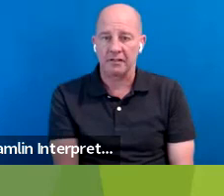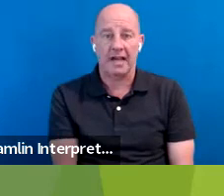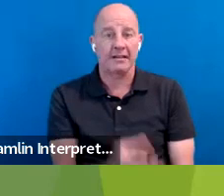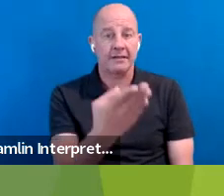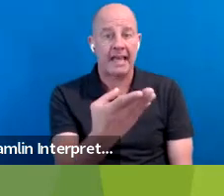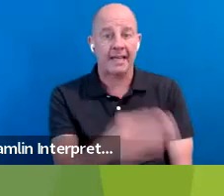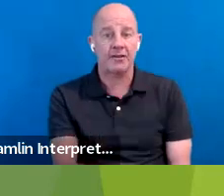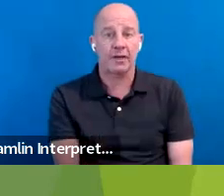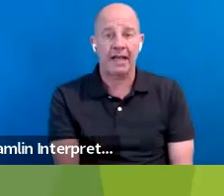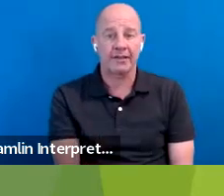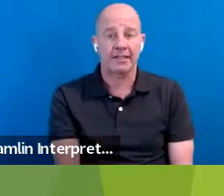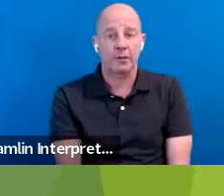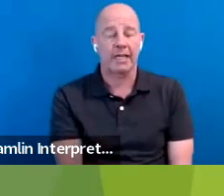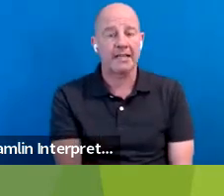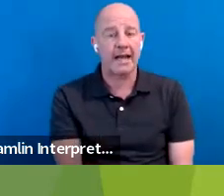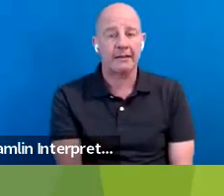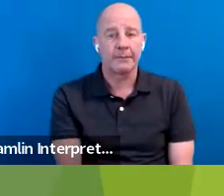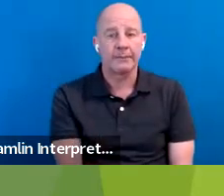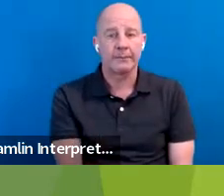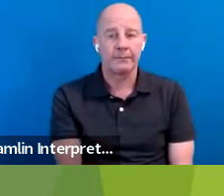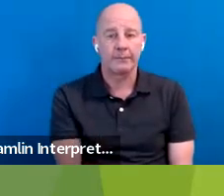Gay, do you have anything you would like to add?